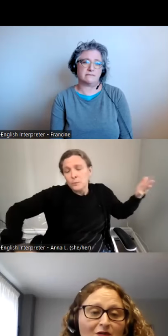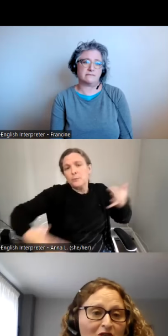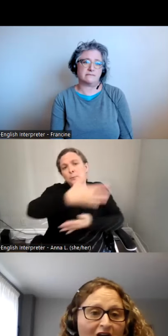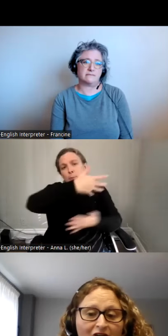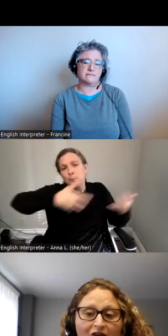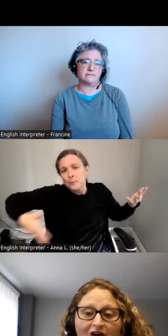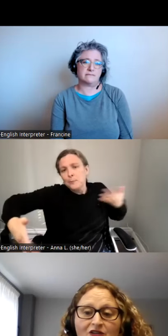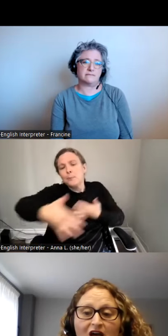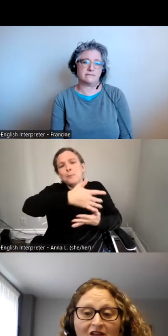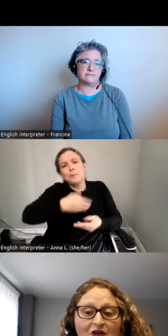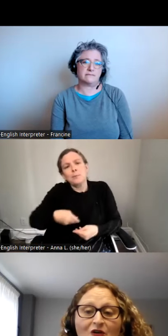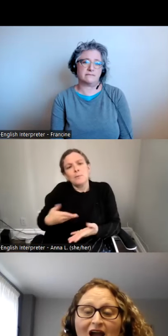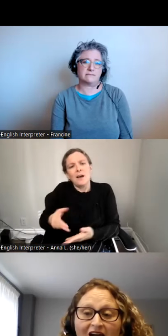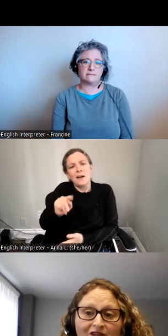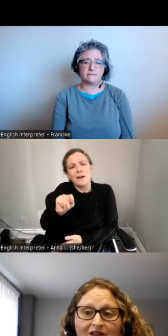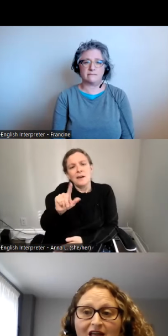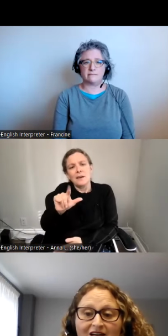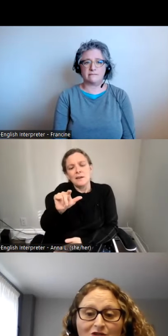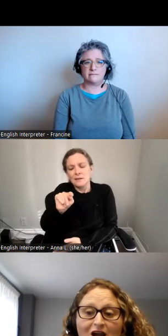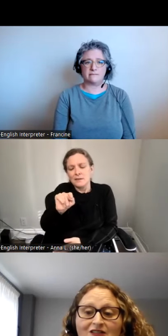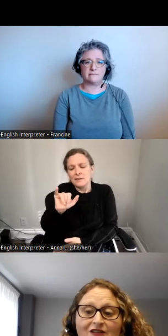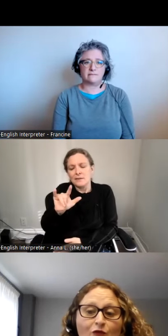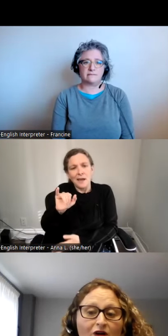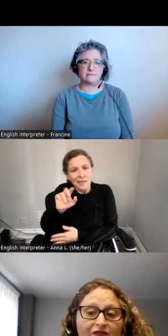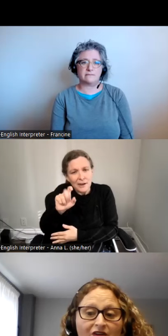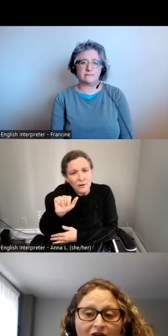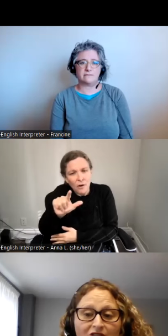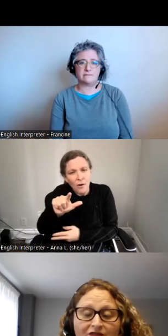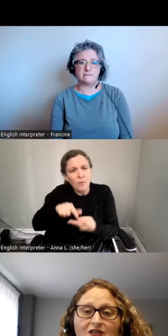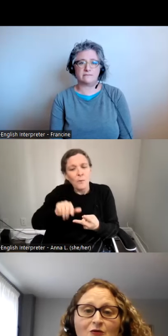juice. Anything is good